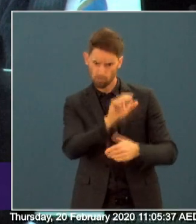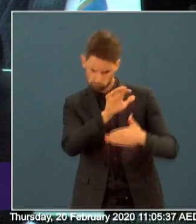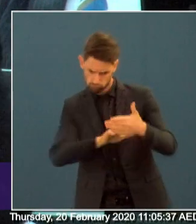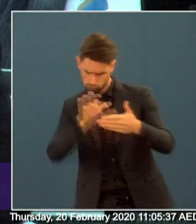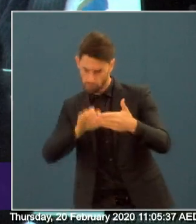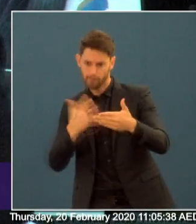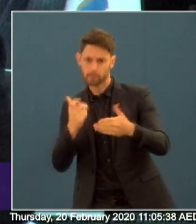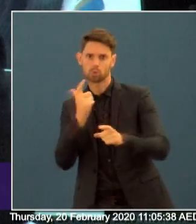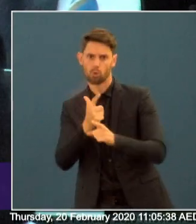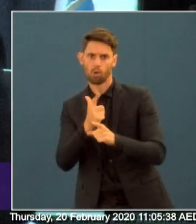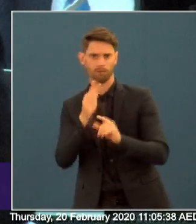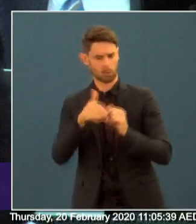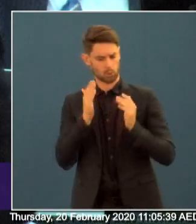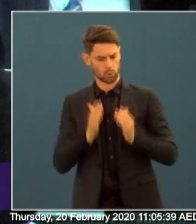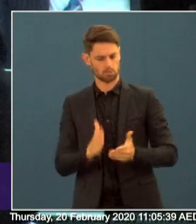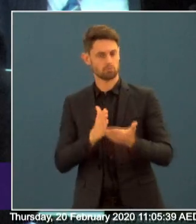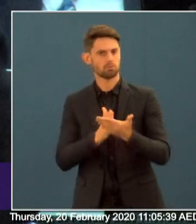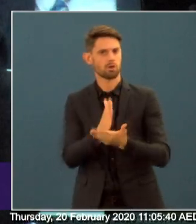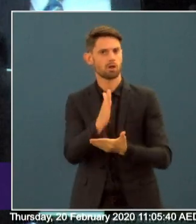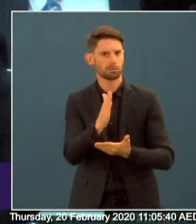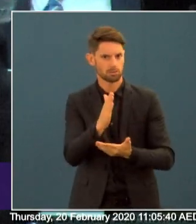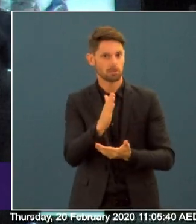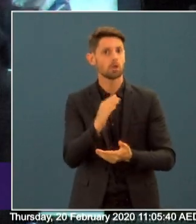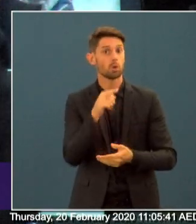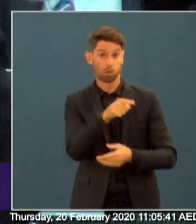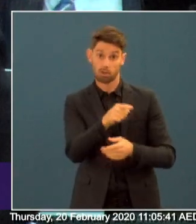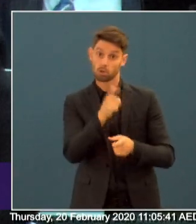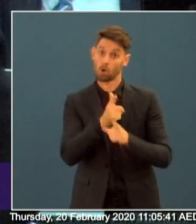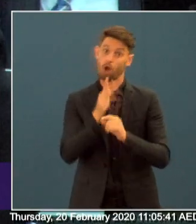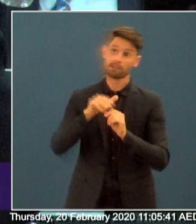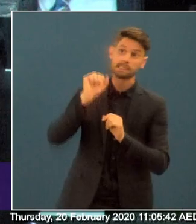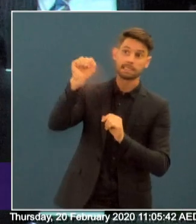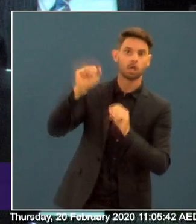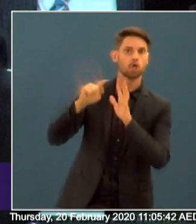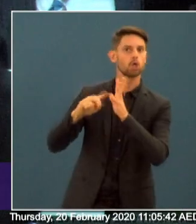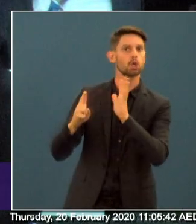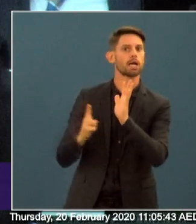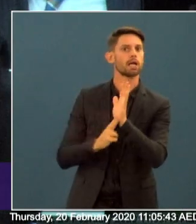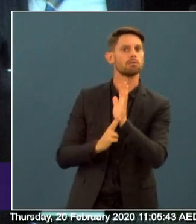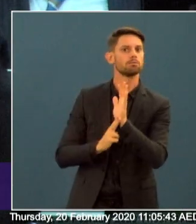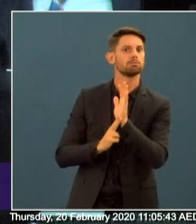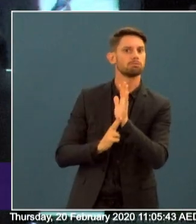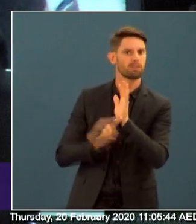And you refer there specifically to the UN Convention on the Rights of Persons with Disabilities.